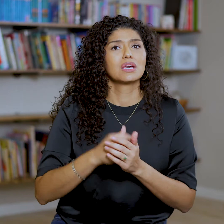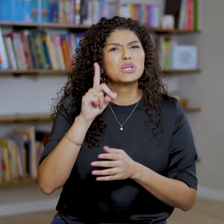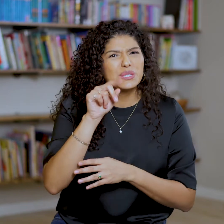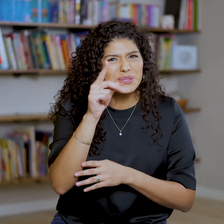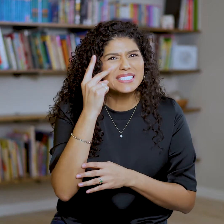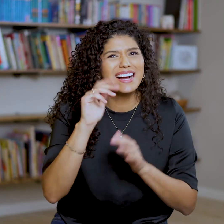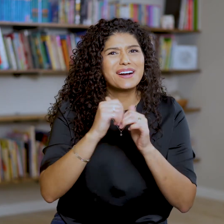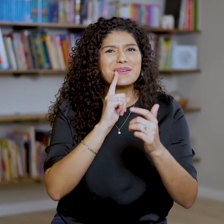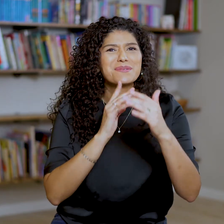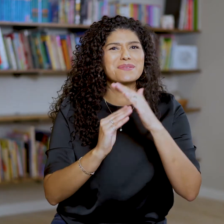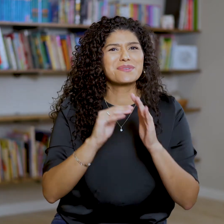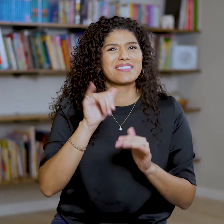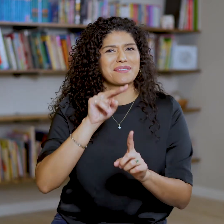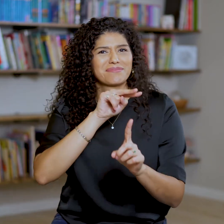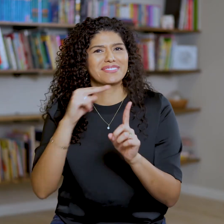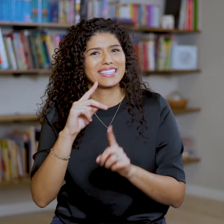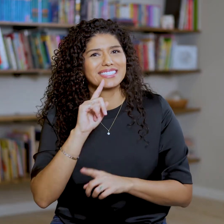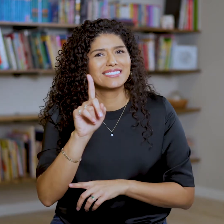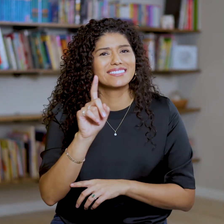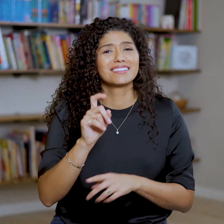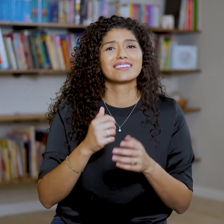Do you see how humble this viewpoint is?